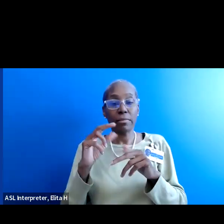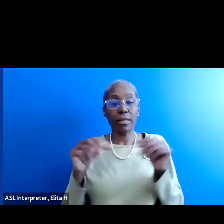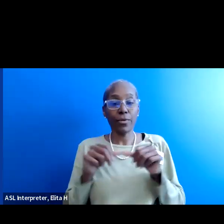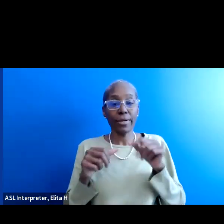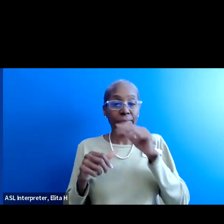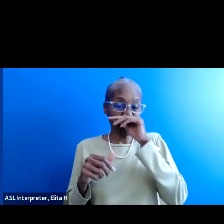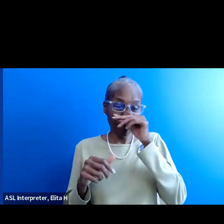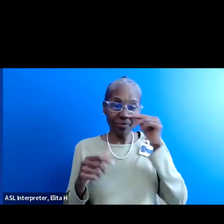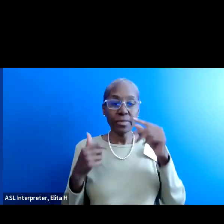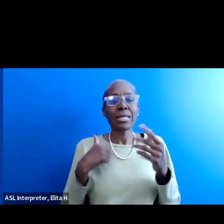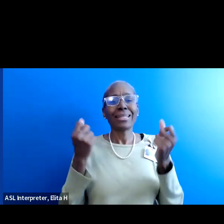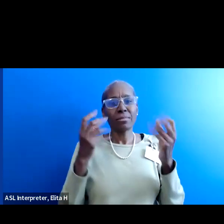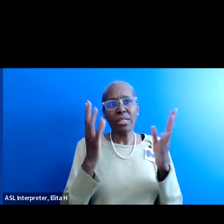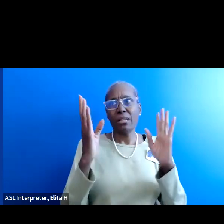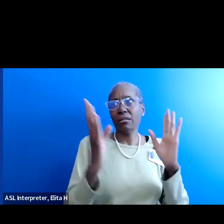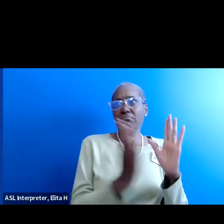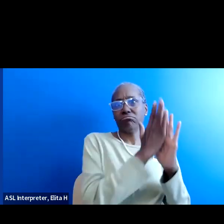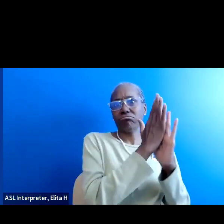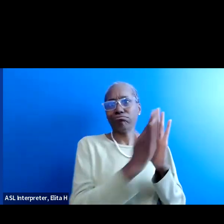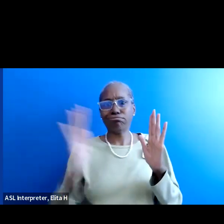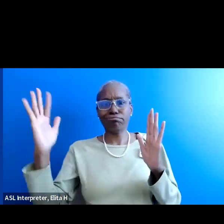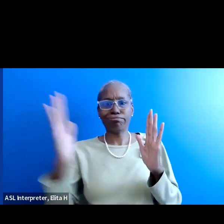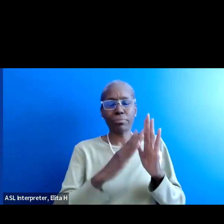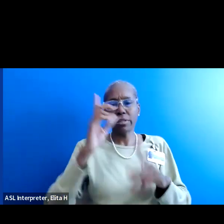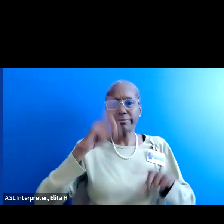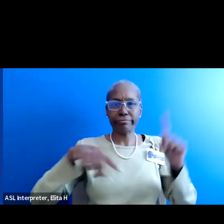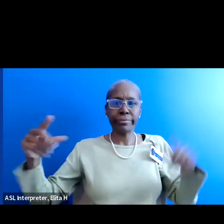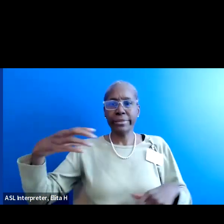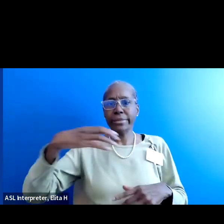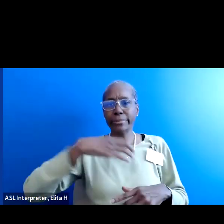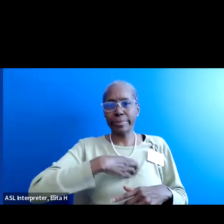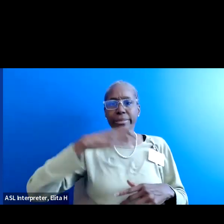So there's quite a range of complaints that Ombudsman Programs work.